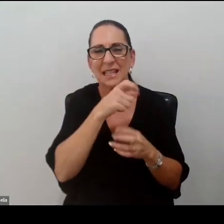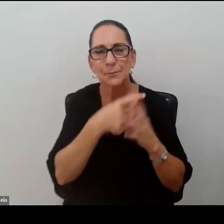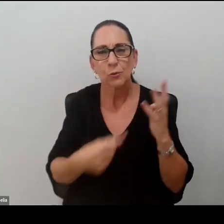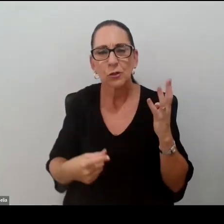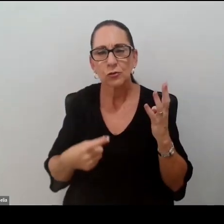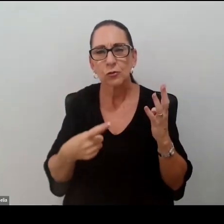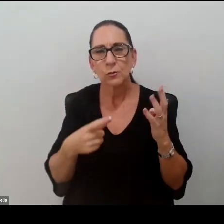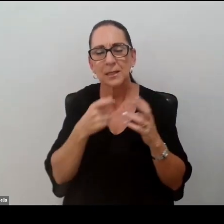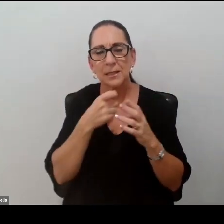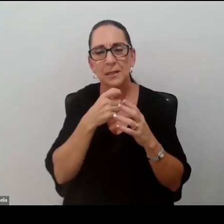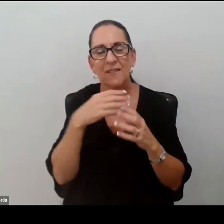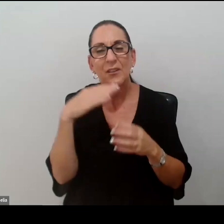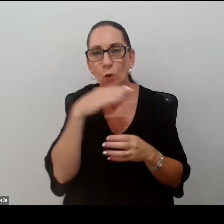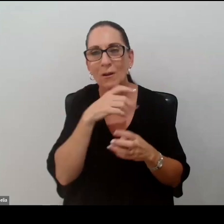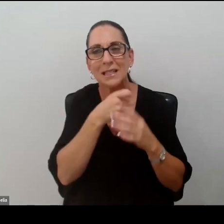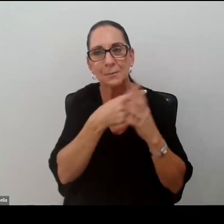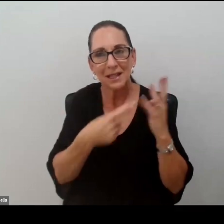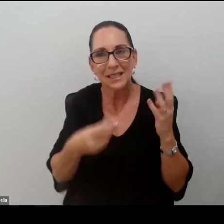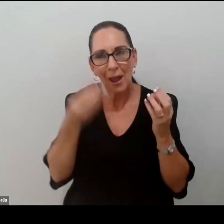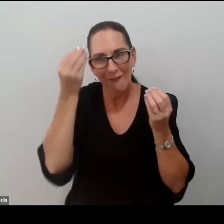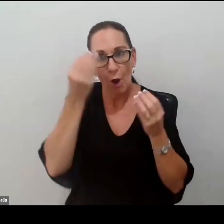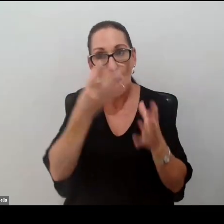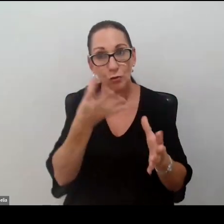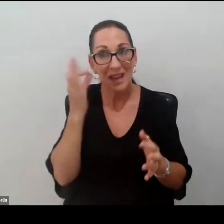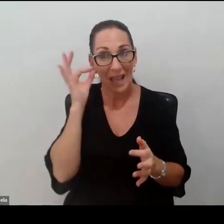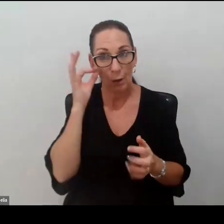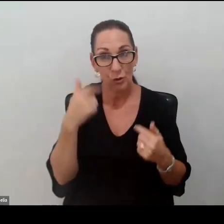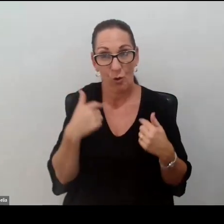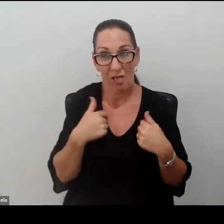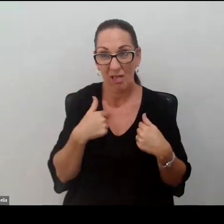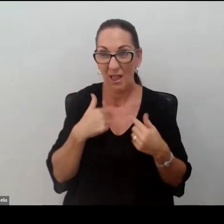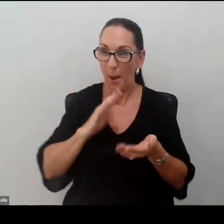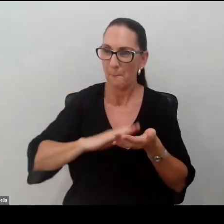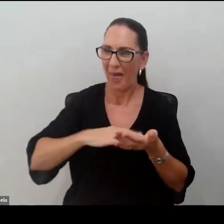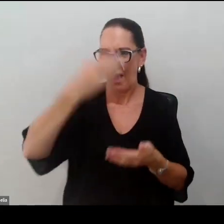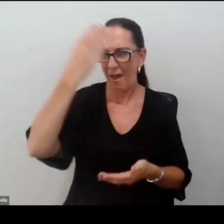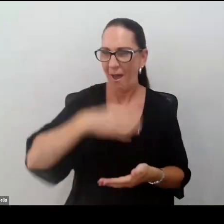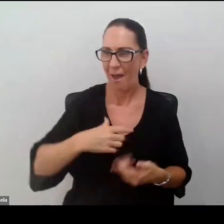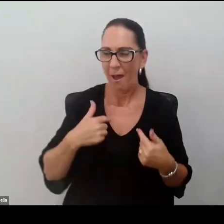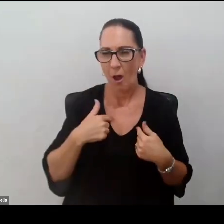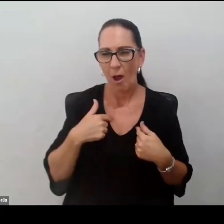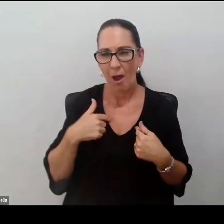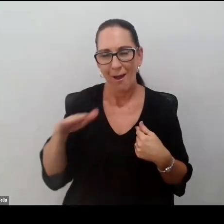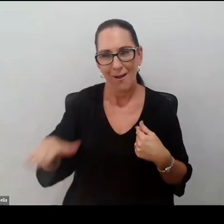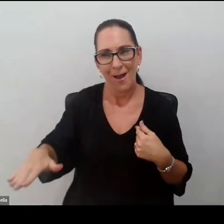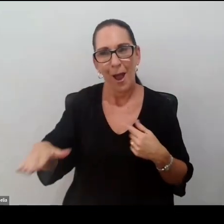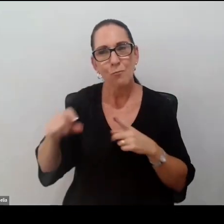and we visited and I was a mother of a young primary school, aged child,